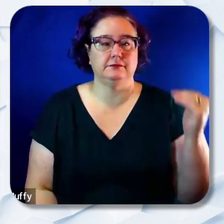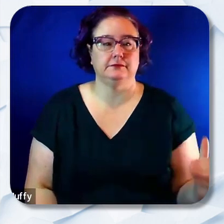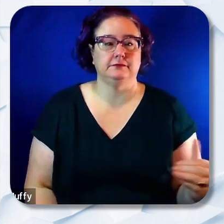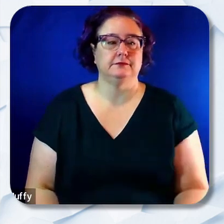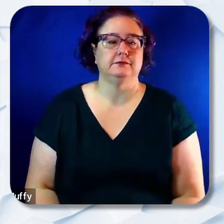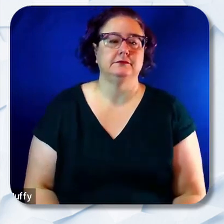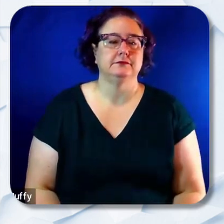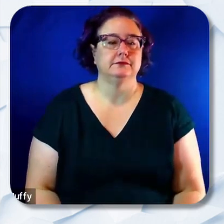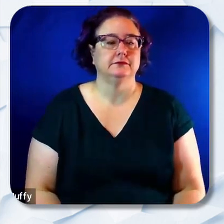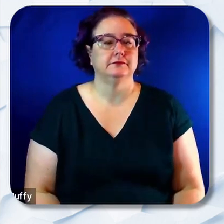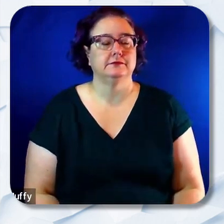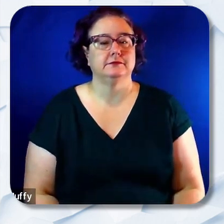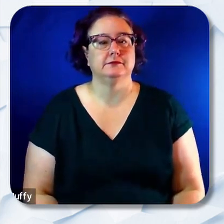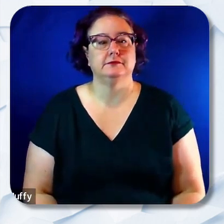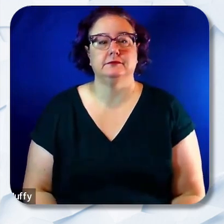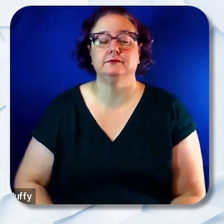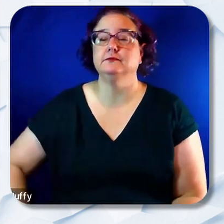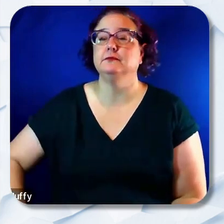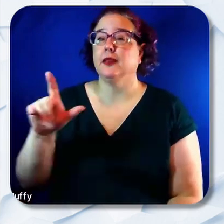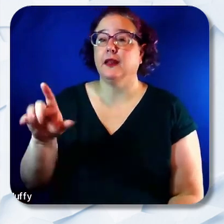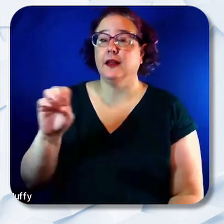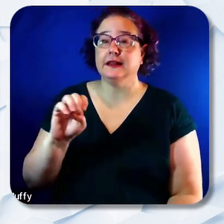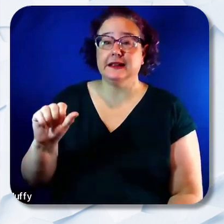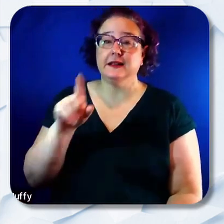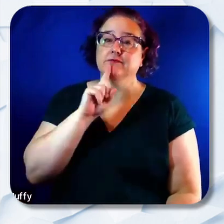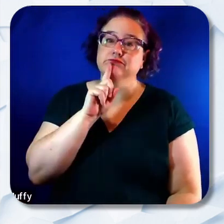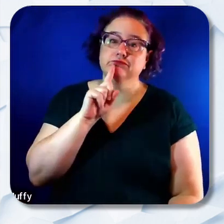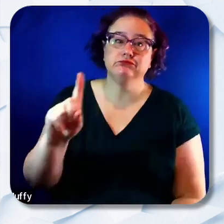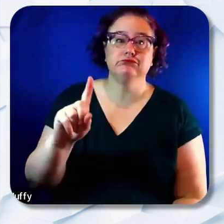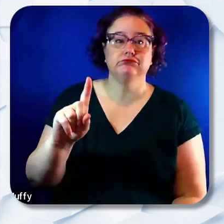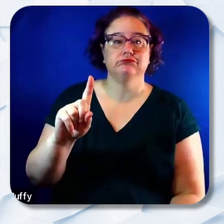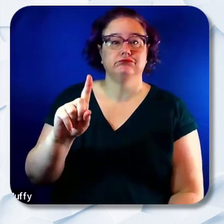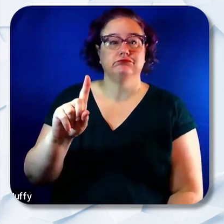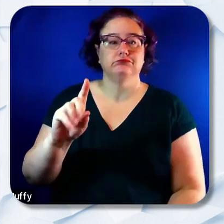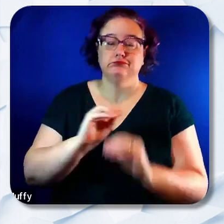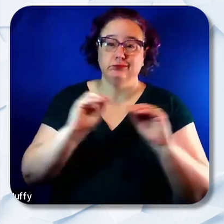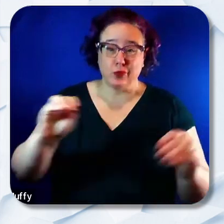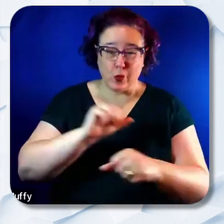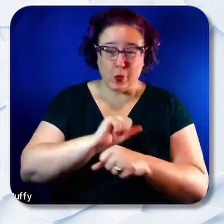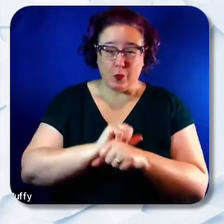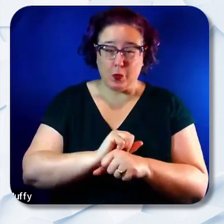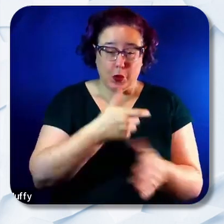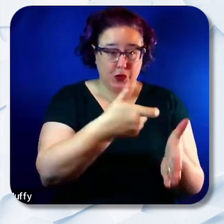Local educational agencies or LEA's must ensure that no employees were charged a fee for services